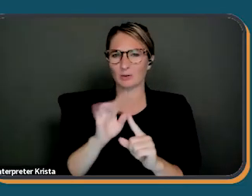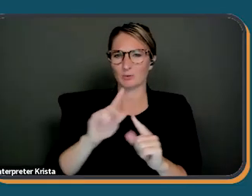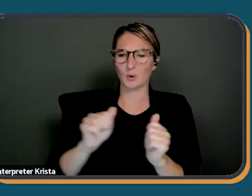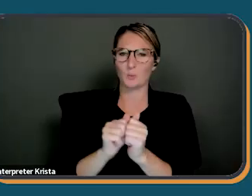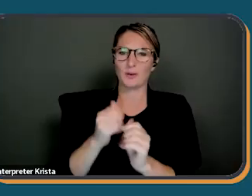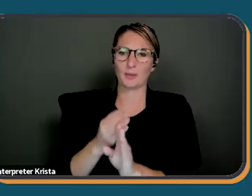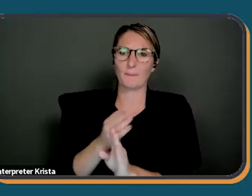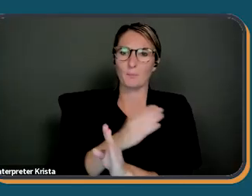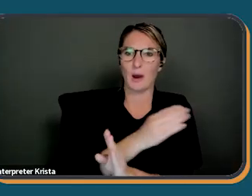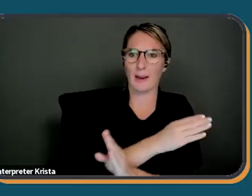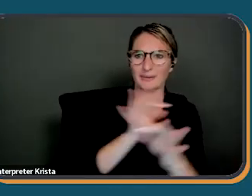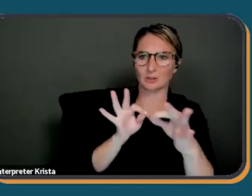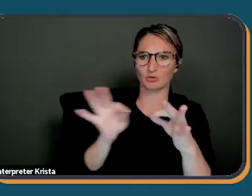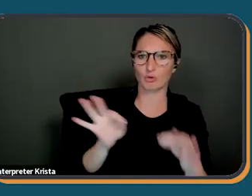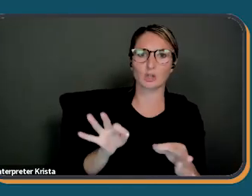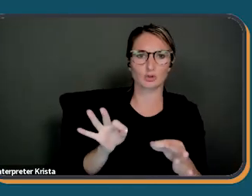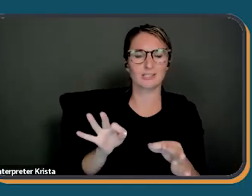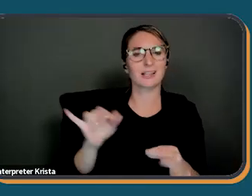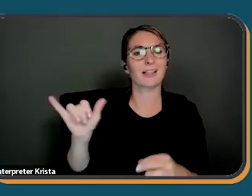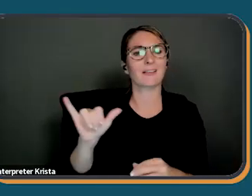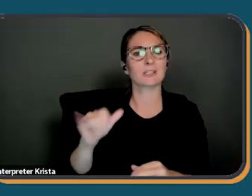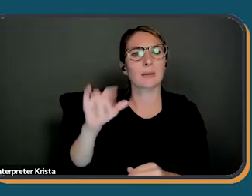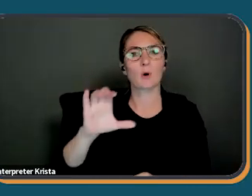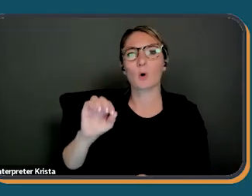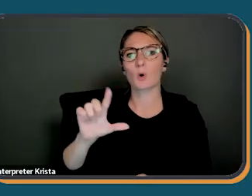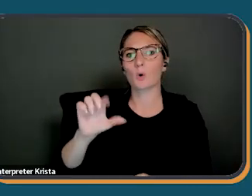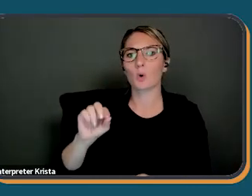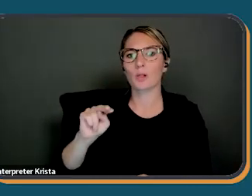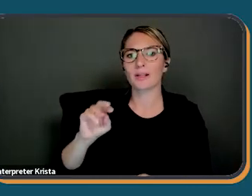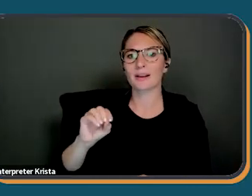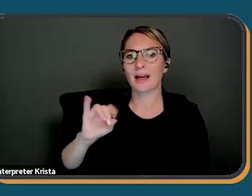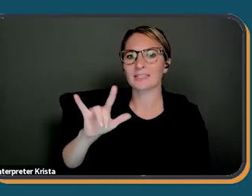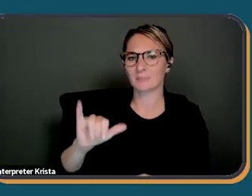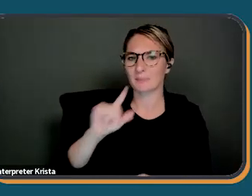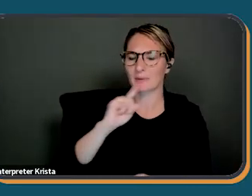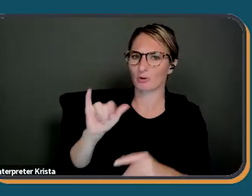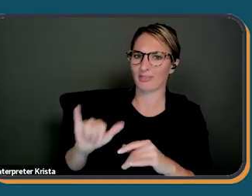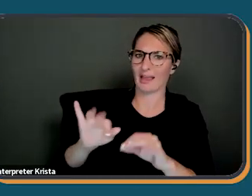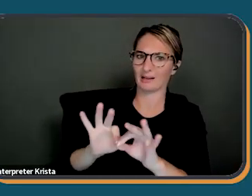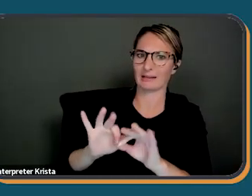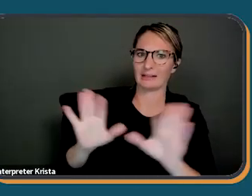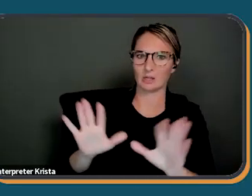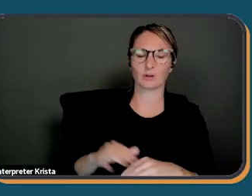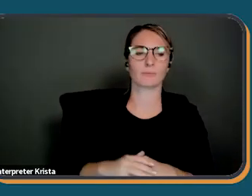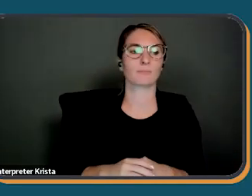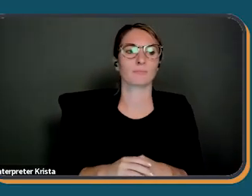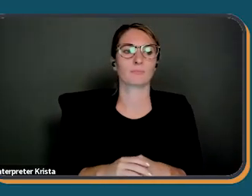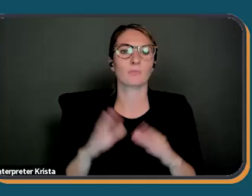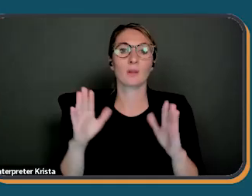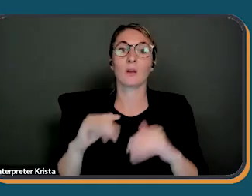For people with sensory disabilities including those who are deaf hard of hearing blind, or